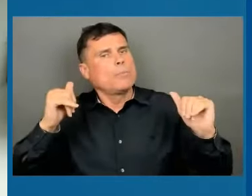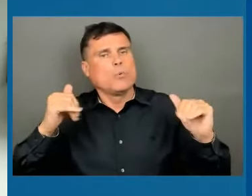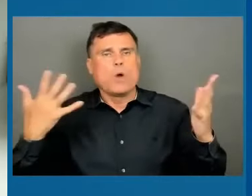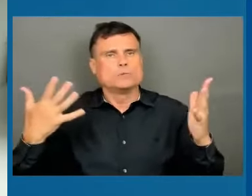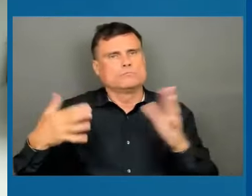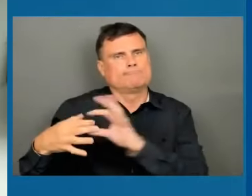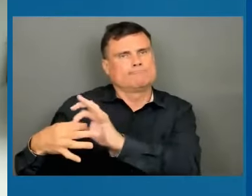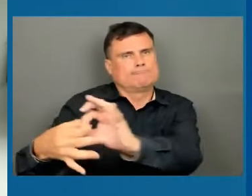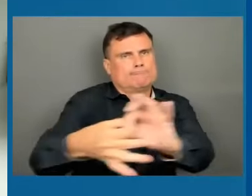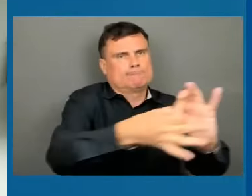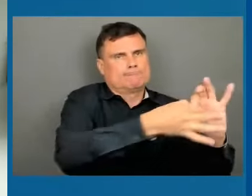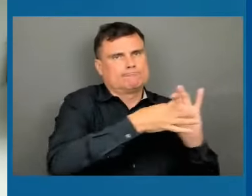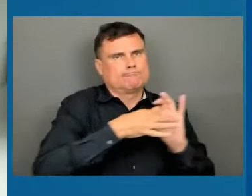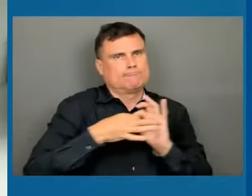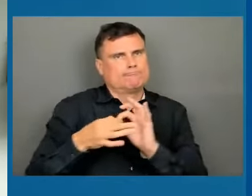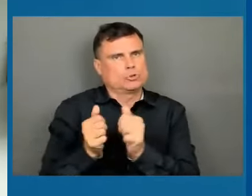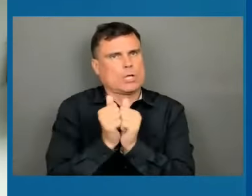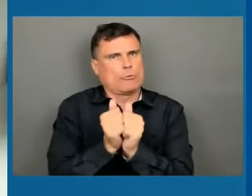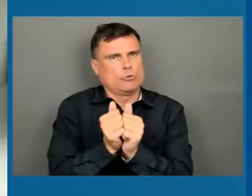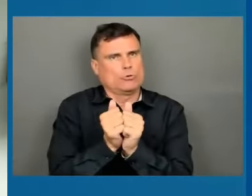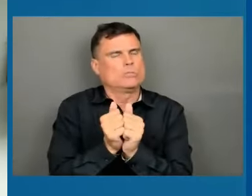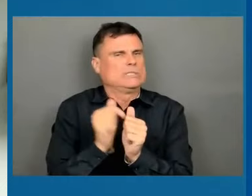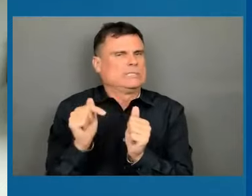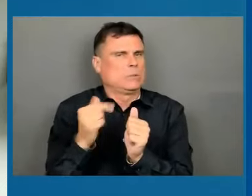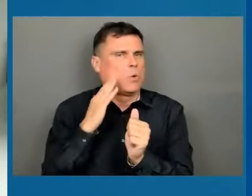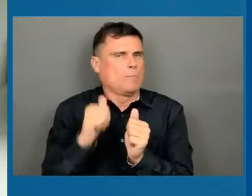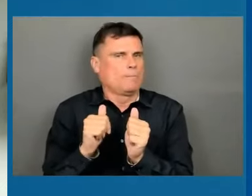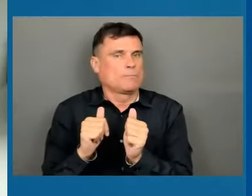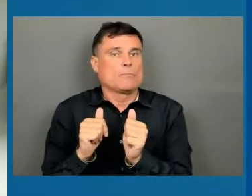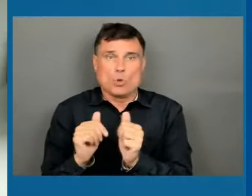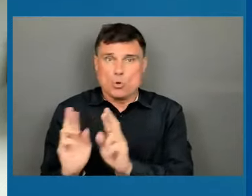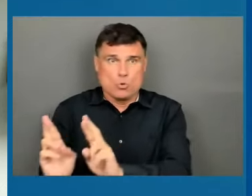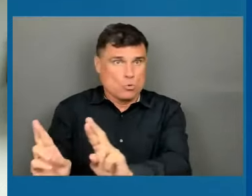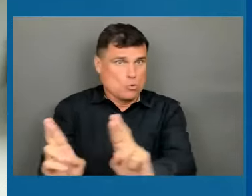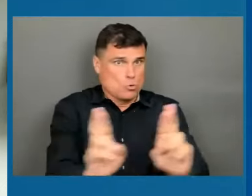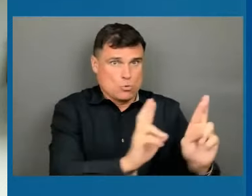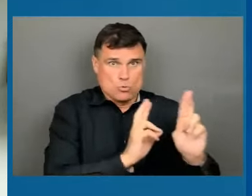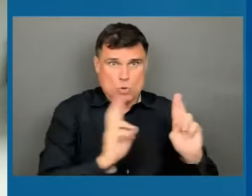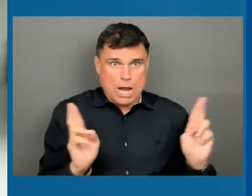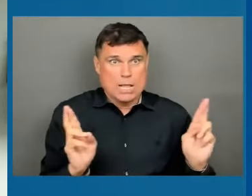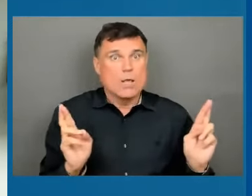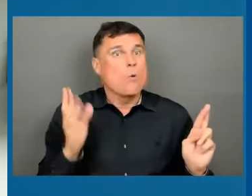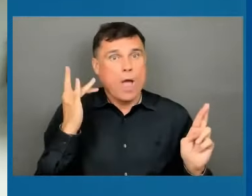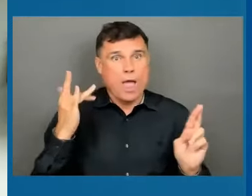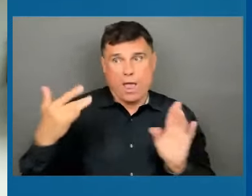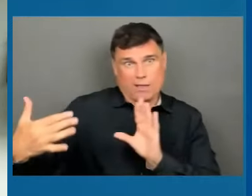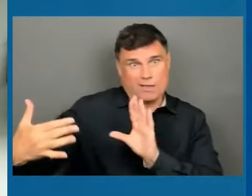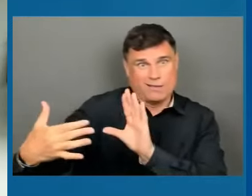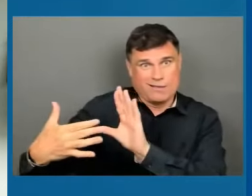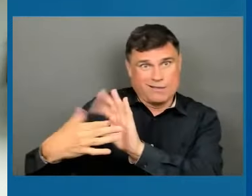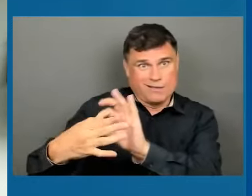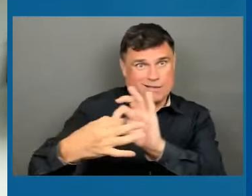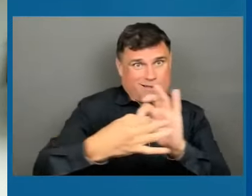So yeah. The real focus right now is putting a lot of emphasis on preparedness, moving around